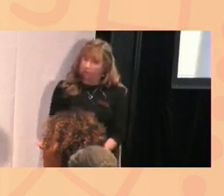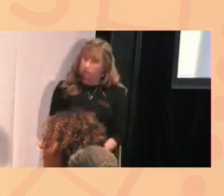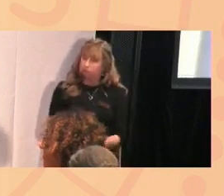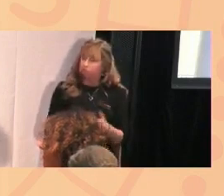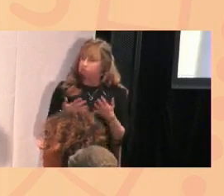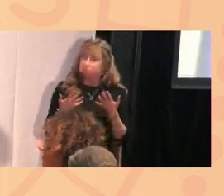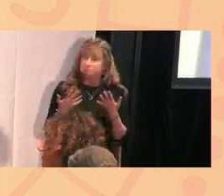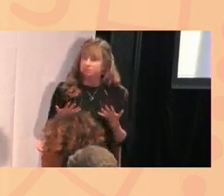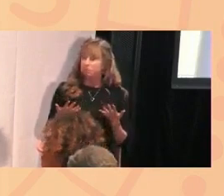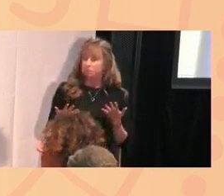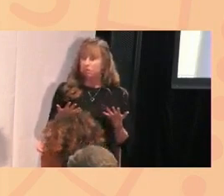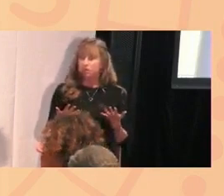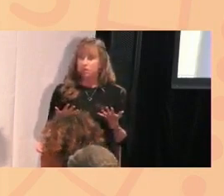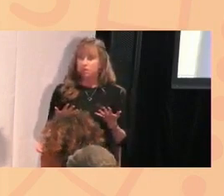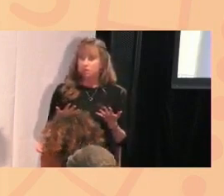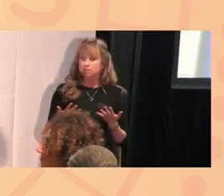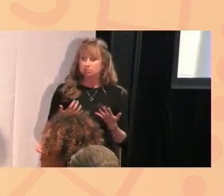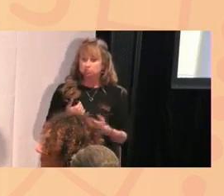when you've been working in this space for a long time?